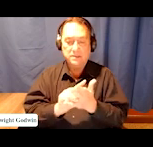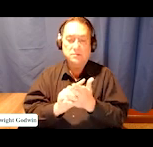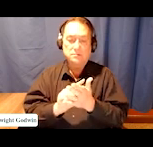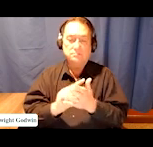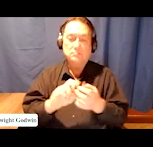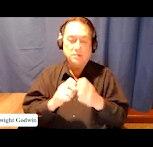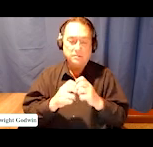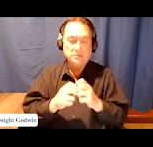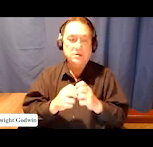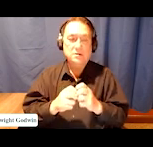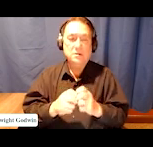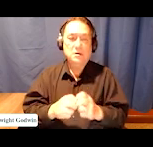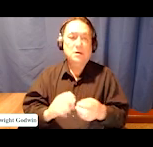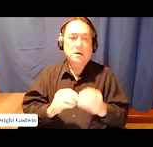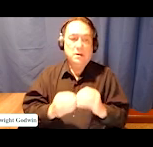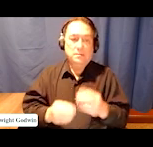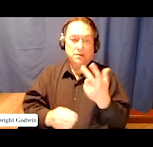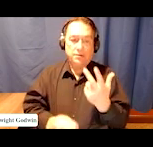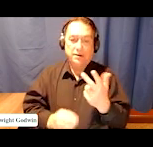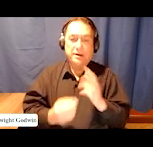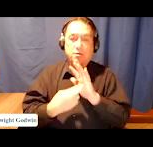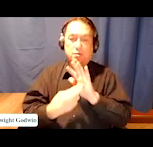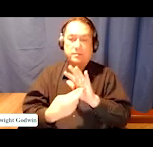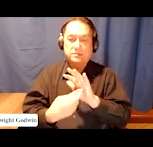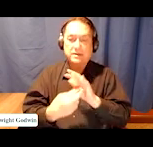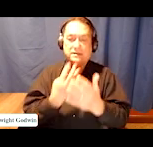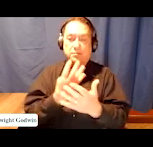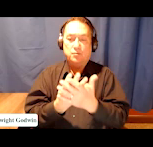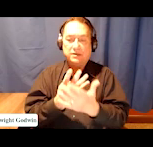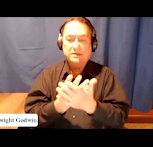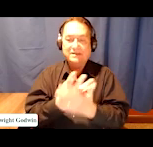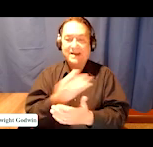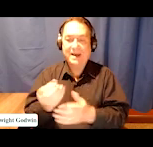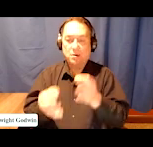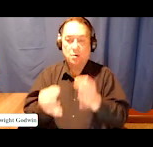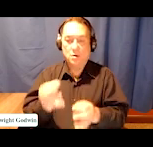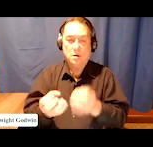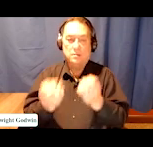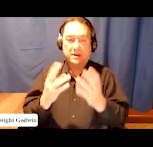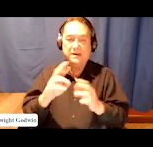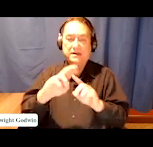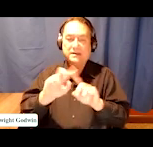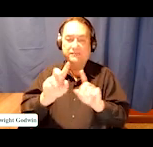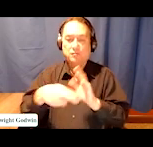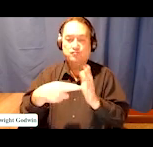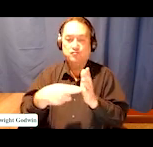Intercept 3 represents jails and courts. There are a variety of different roles that peers can provide.